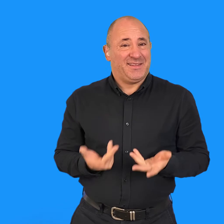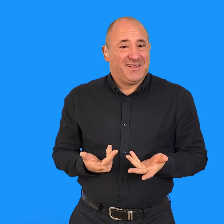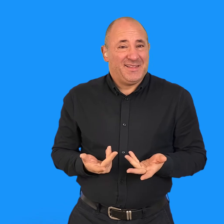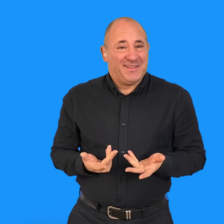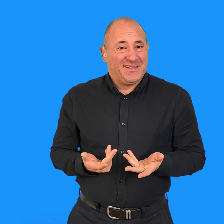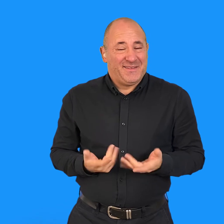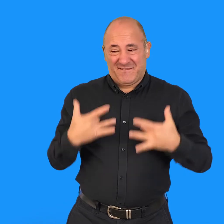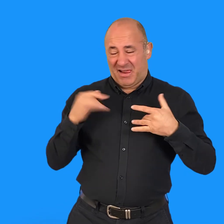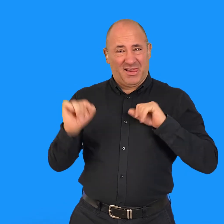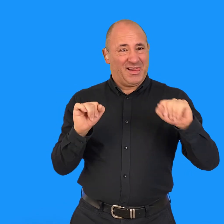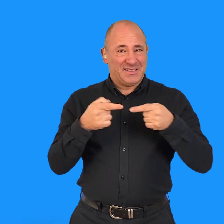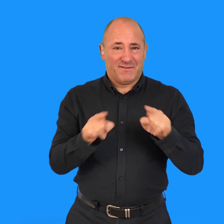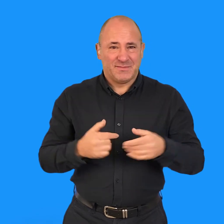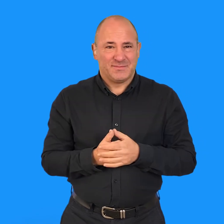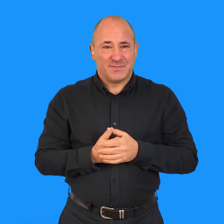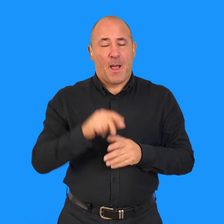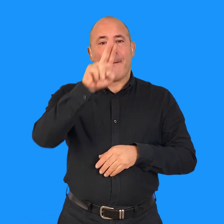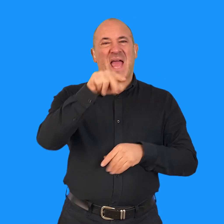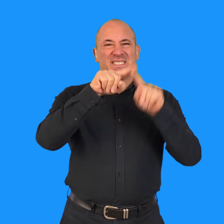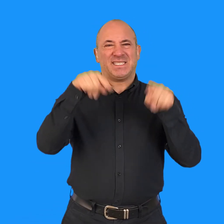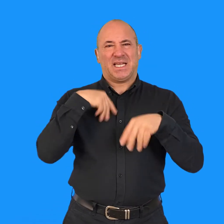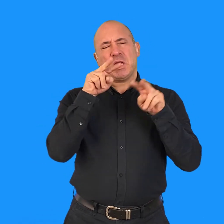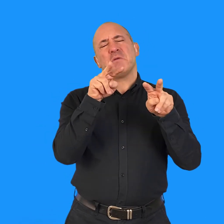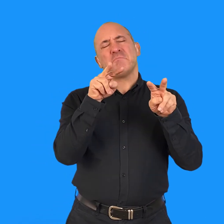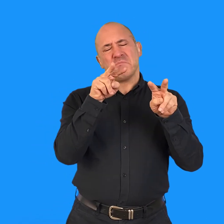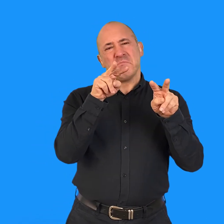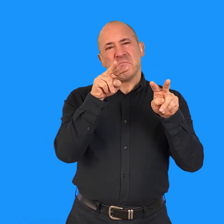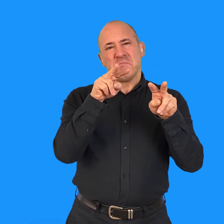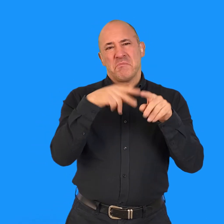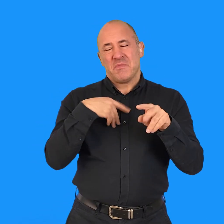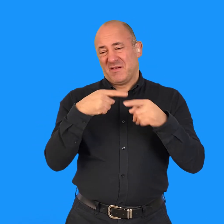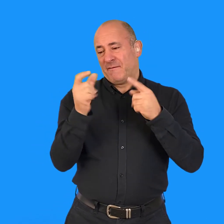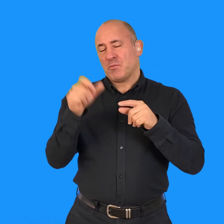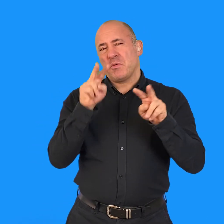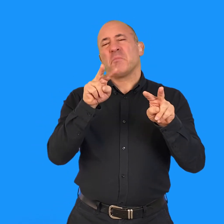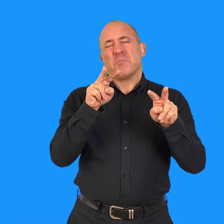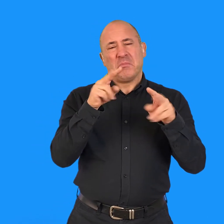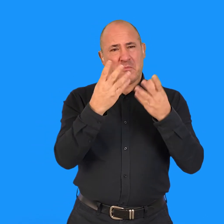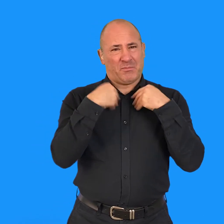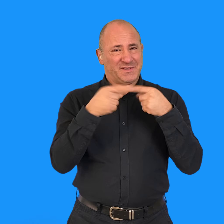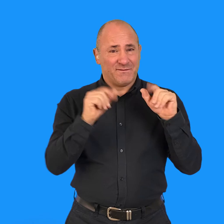What you see in a painting is different from what I get from a painting. Therefore, I always think the beauty of access